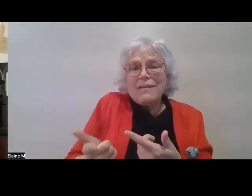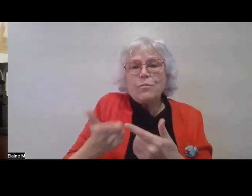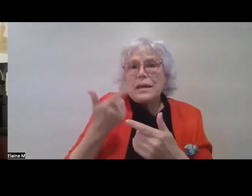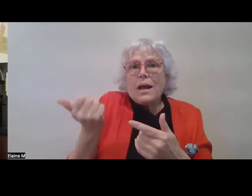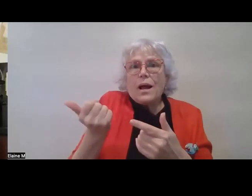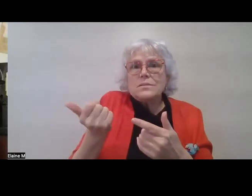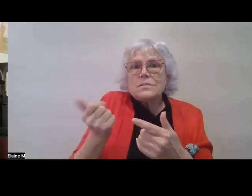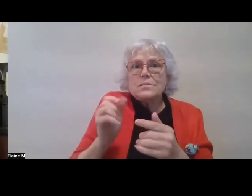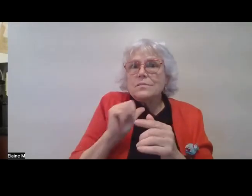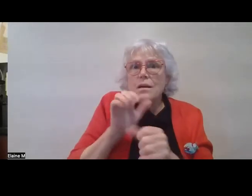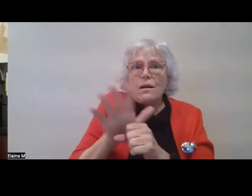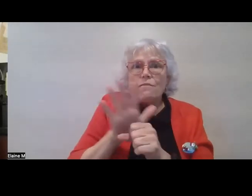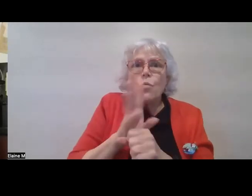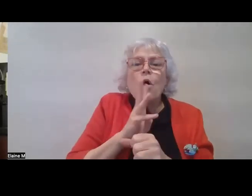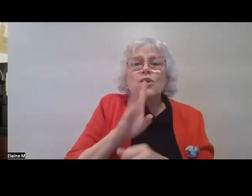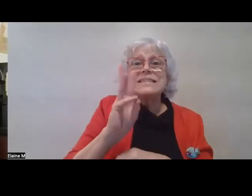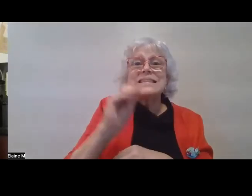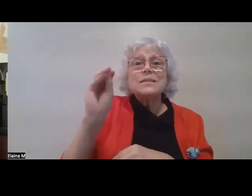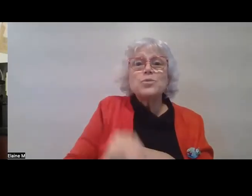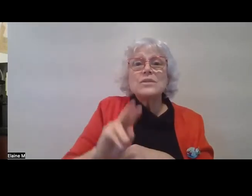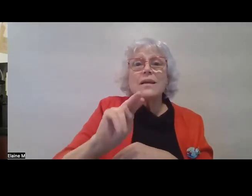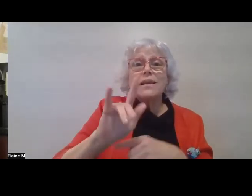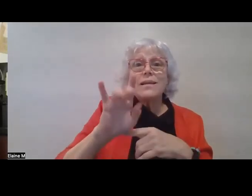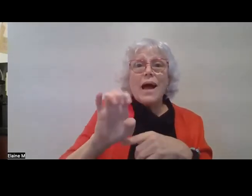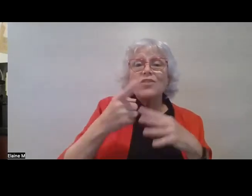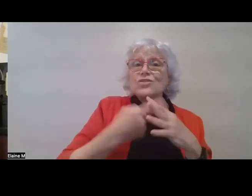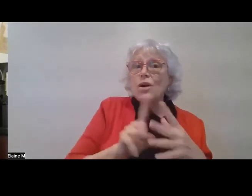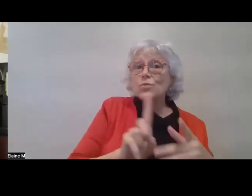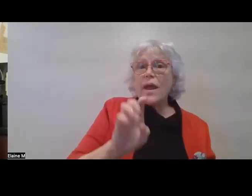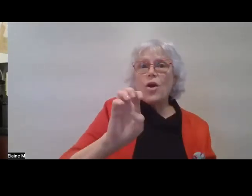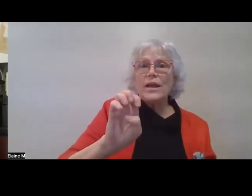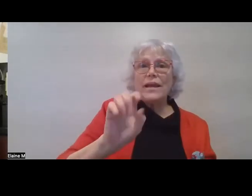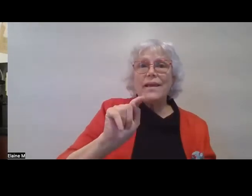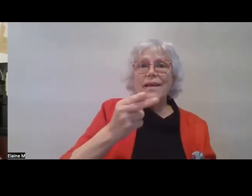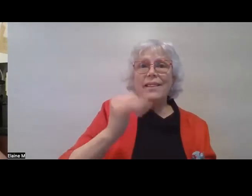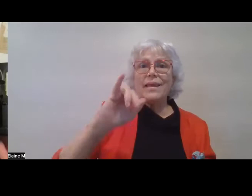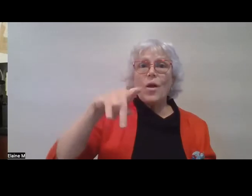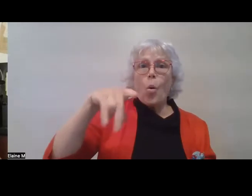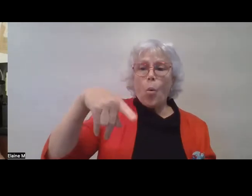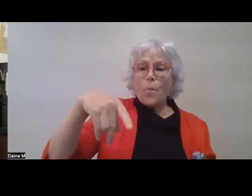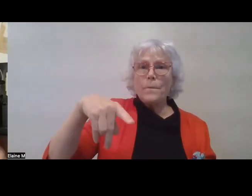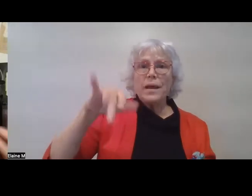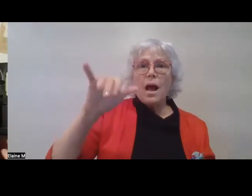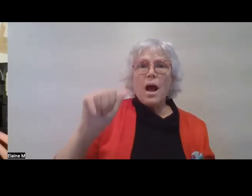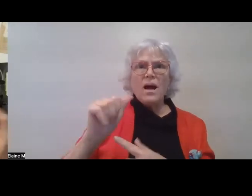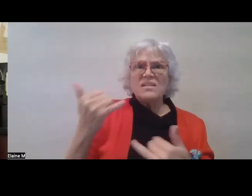60% of the Nile originates in Ethiopia. There are currently escalating tensions between these countries and